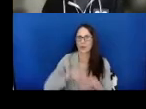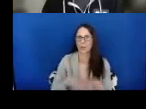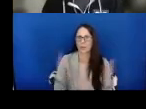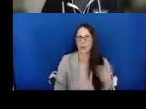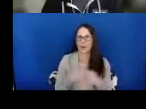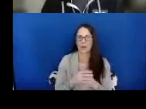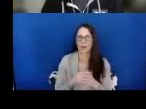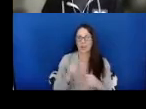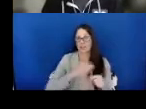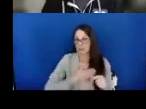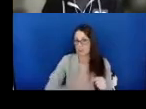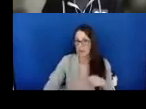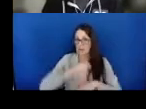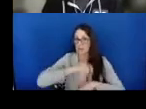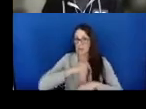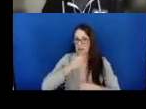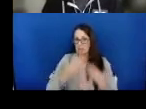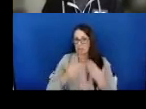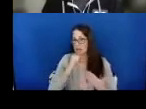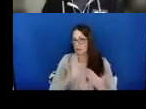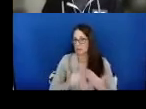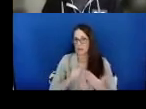at the time might not be to the next academic year.